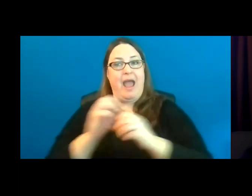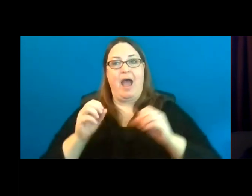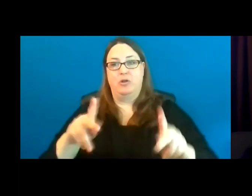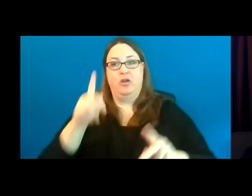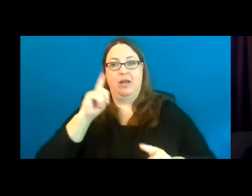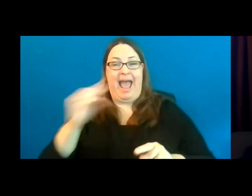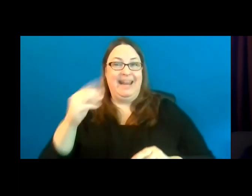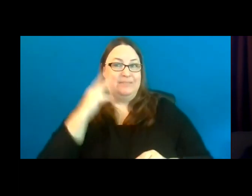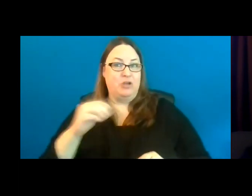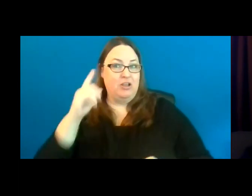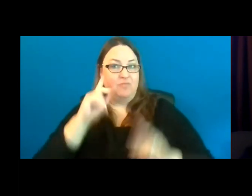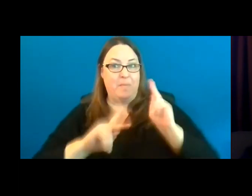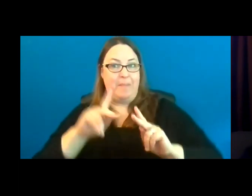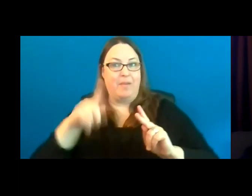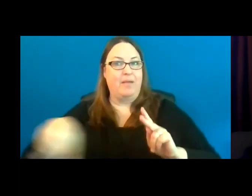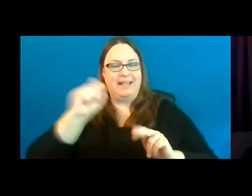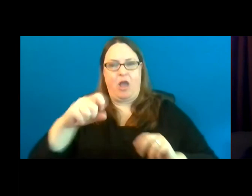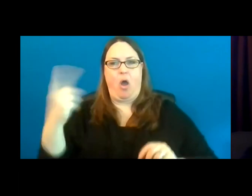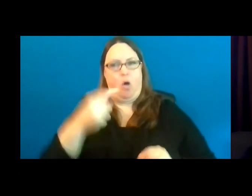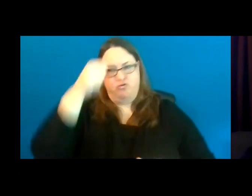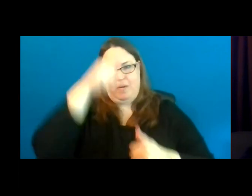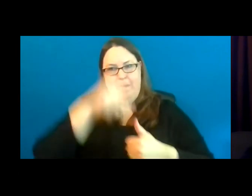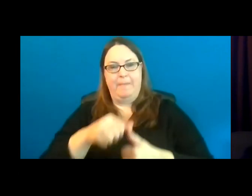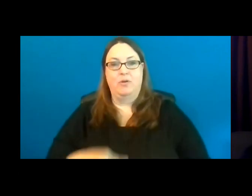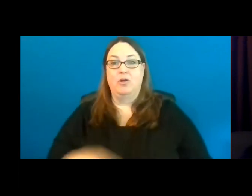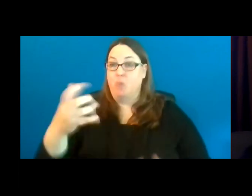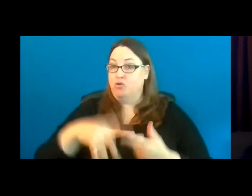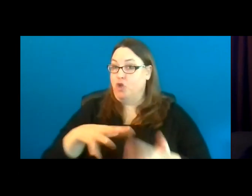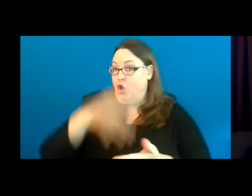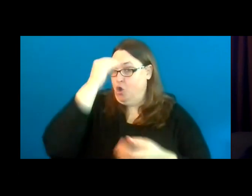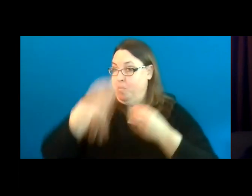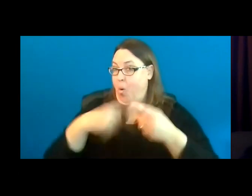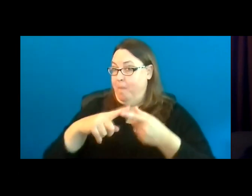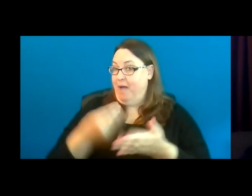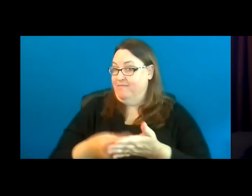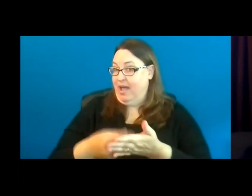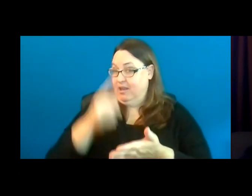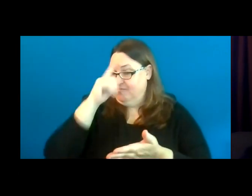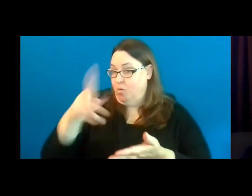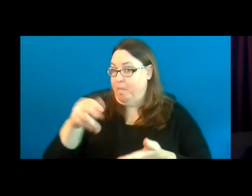If you want to learn more about funding for your community parks, please visit www.michigan.gov/DNRGrants.